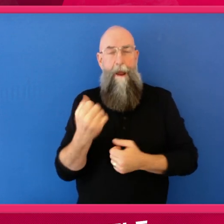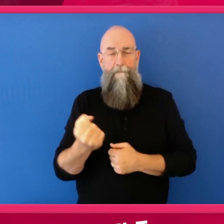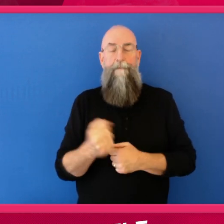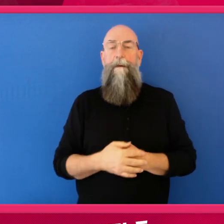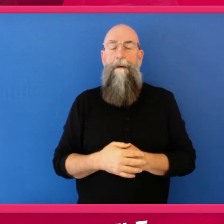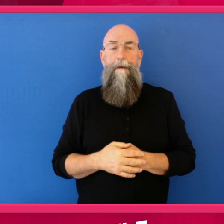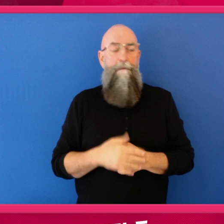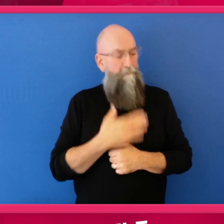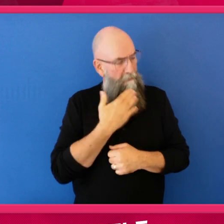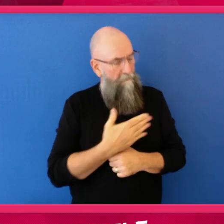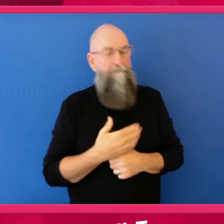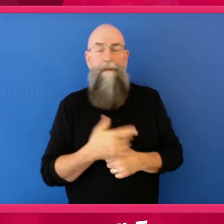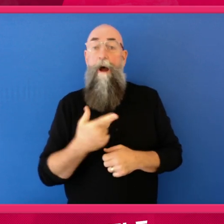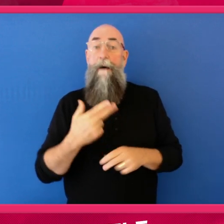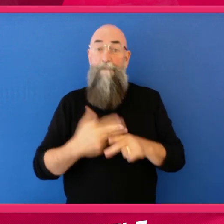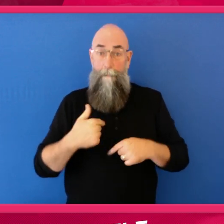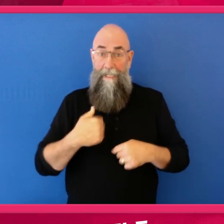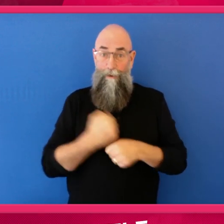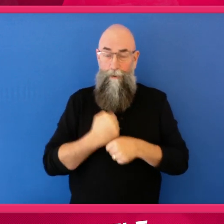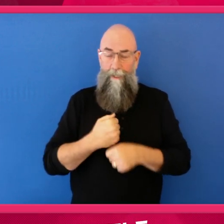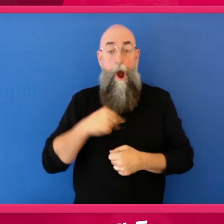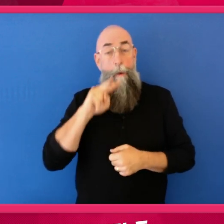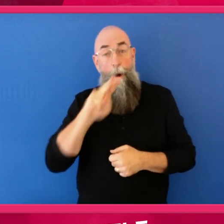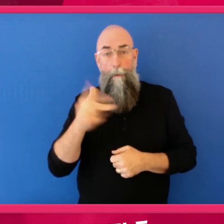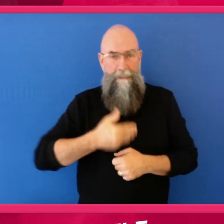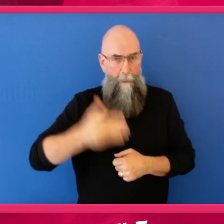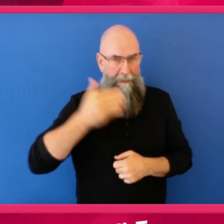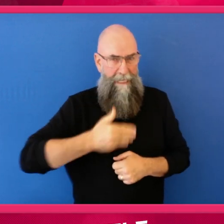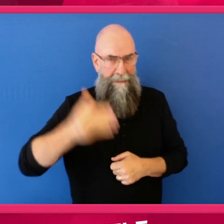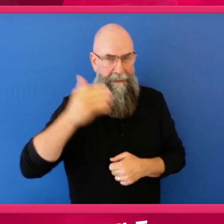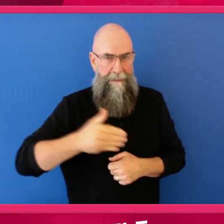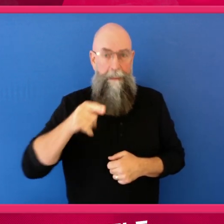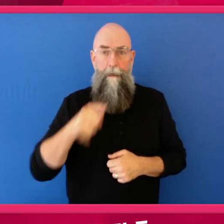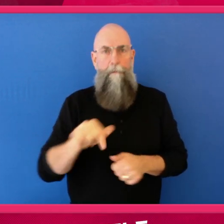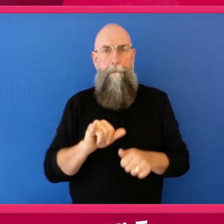of our favorites there, Danni Di Toro and also Milly Tapper, but there's Li Lei, Lin